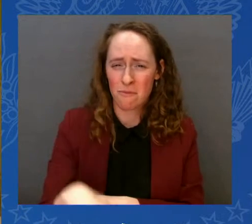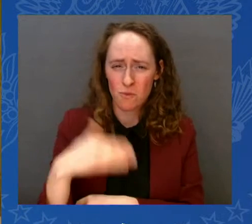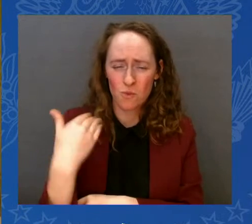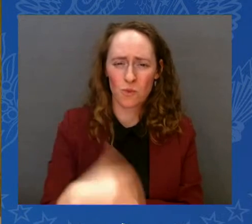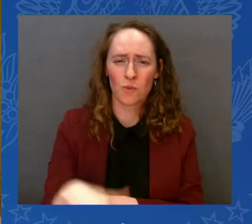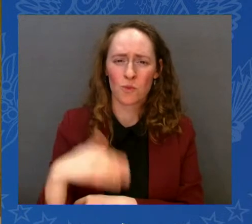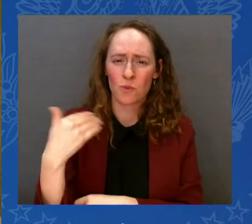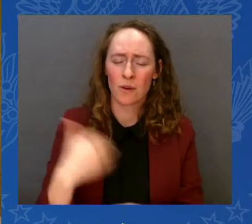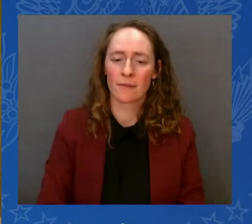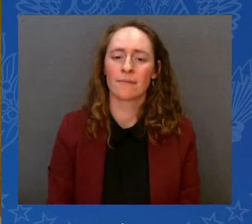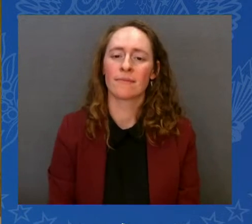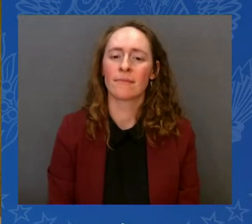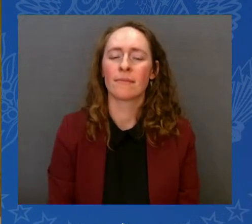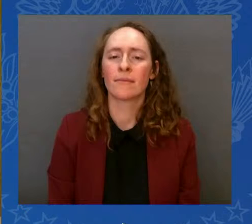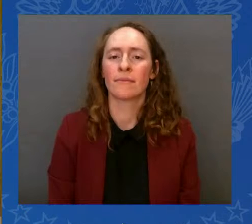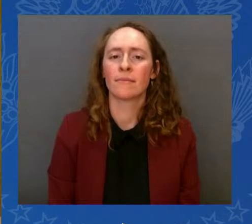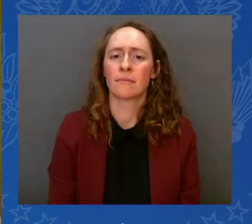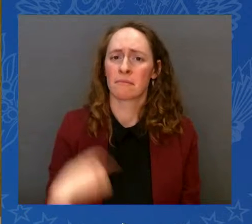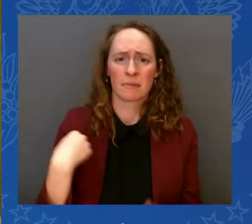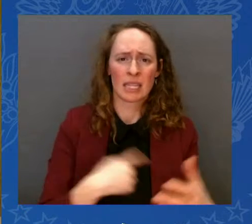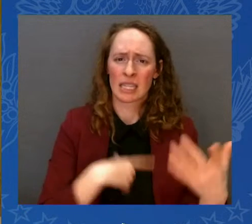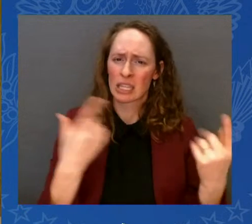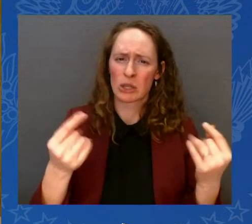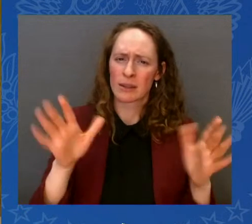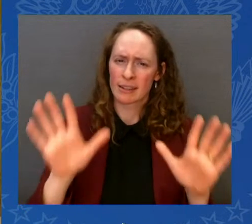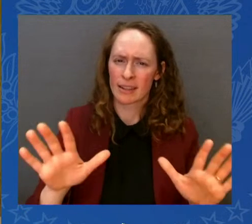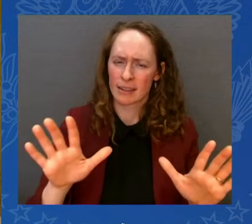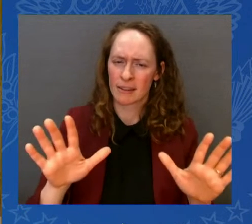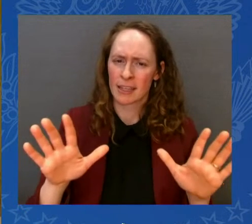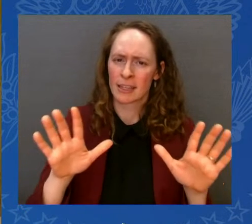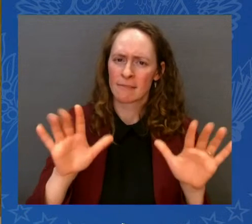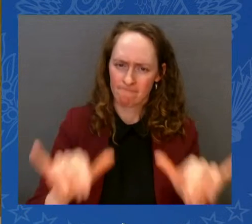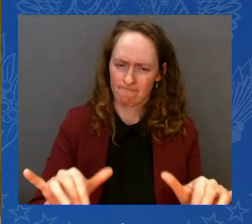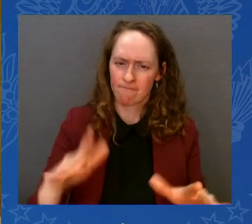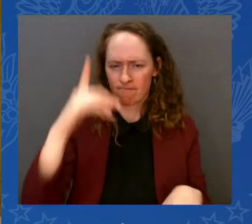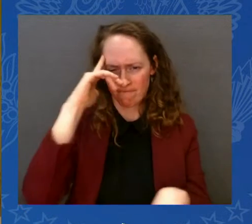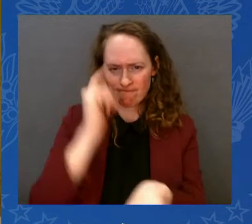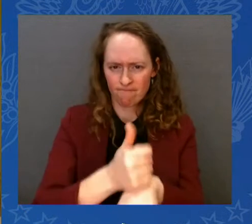And a lot of governors helped a great deal in terms of getting some of the acting together.